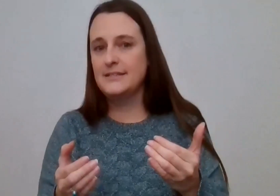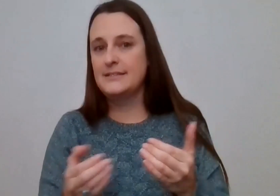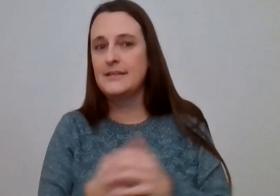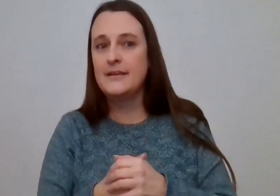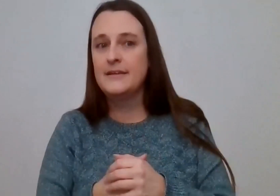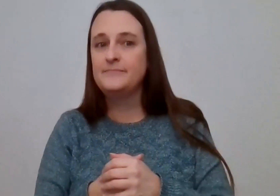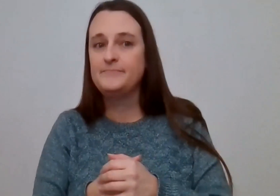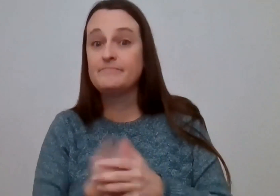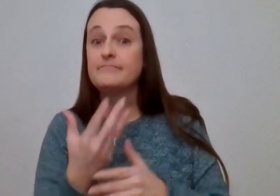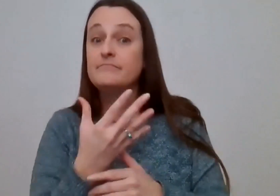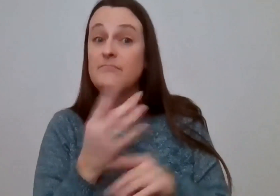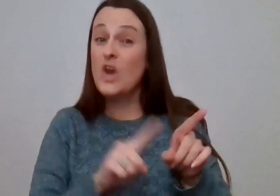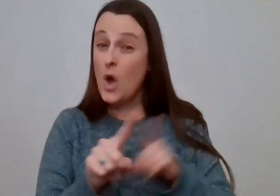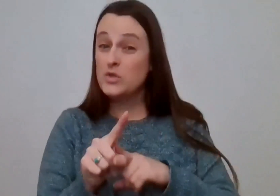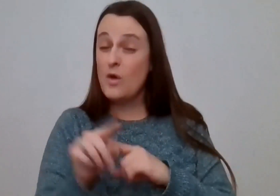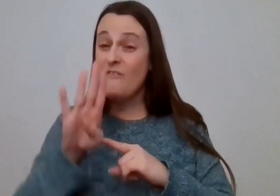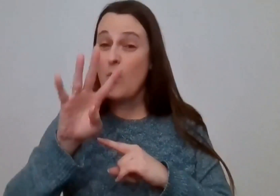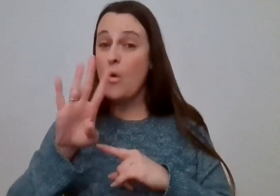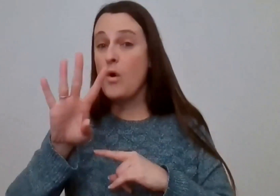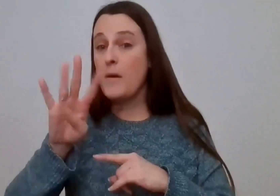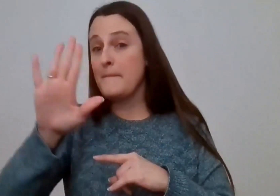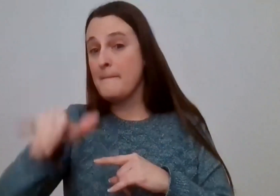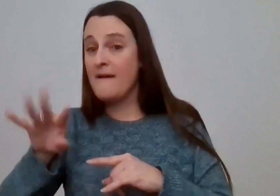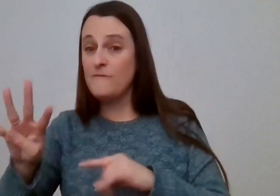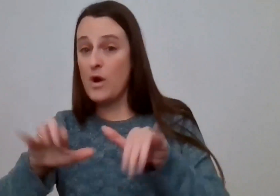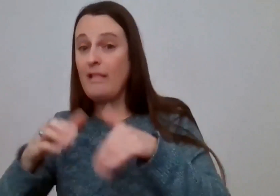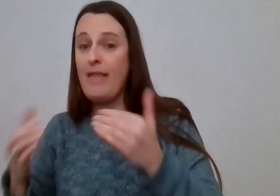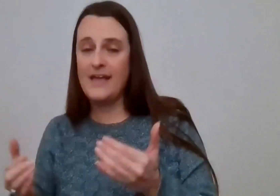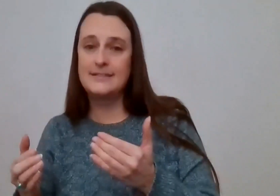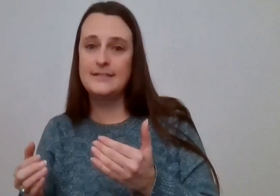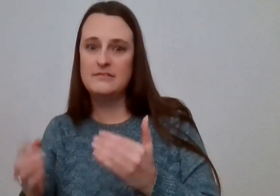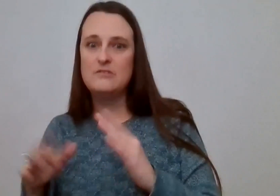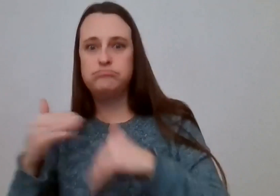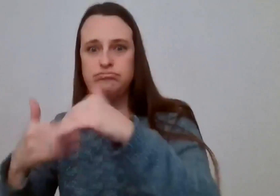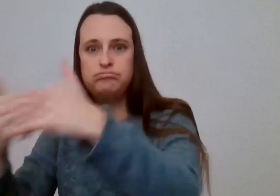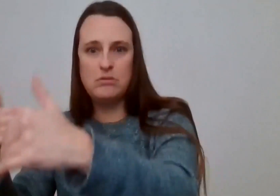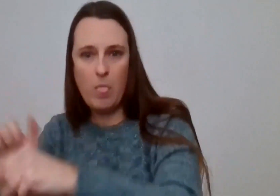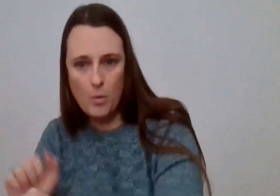and take 4x4 courses to accelerate their work on the flip side we do have students unfortunately